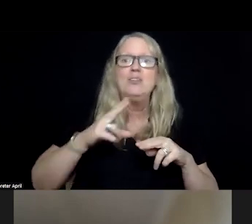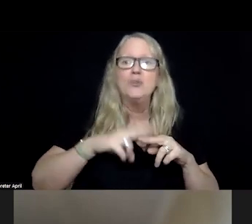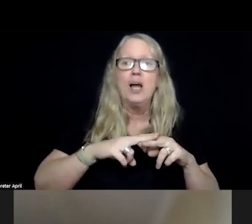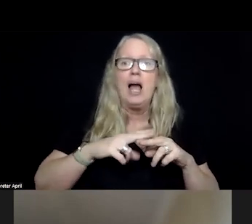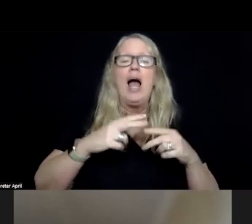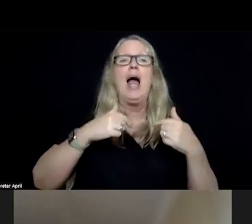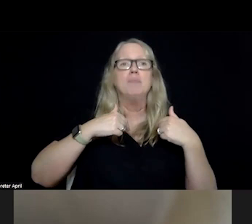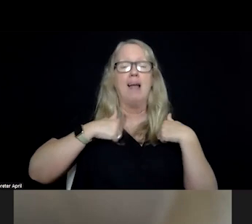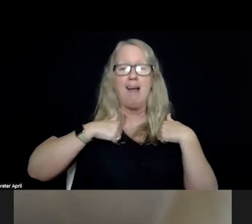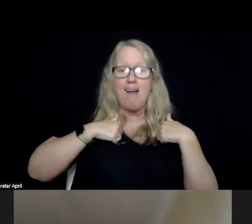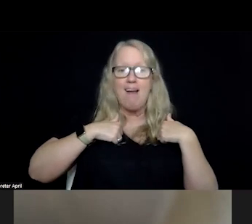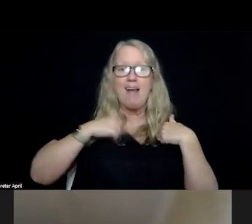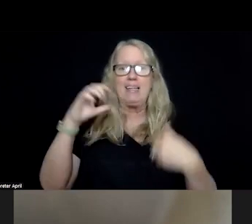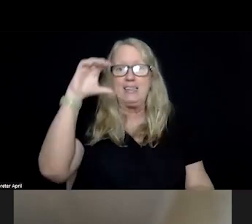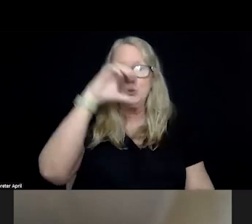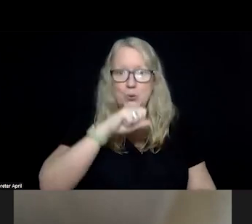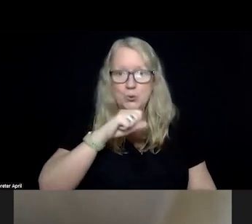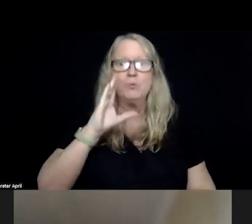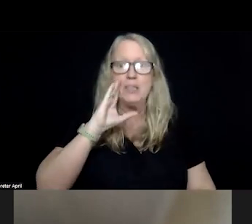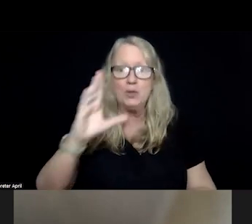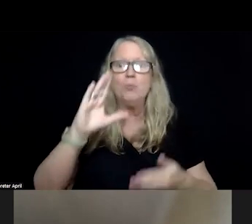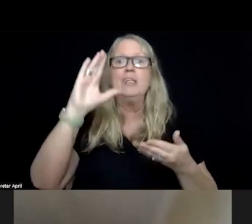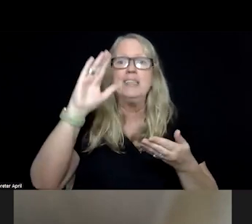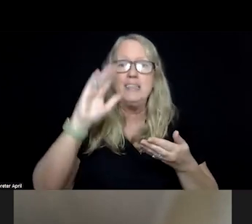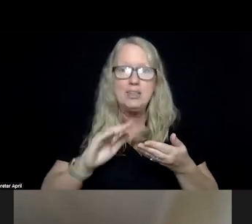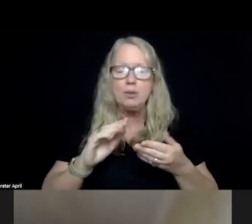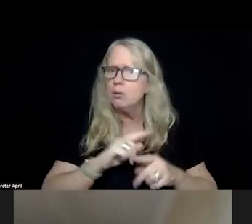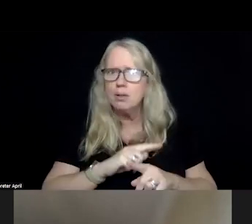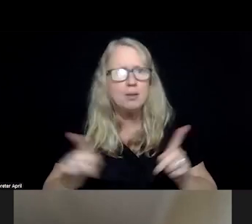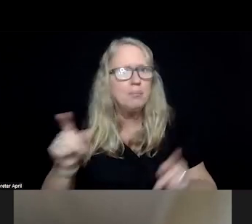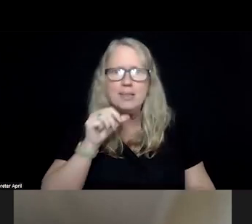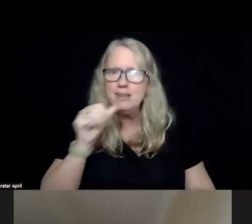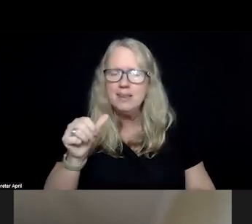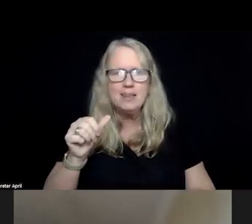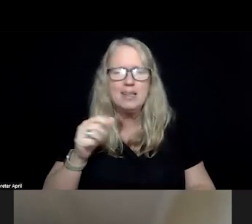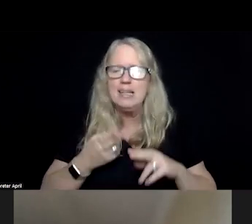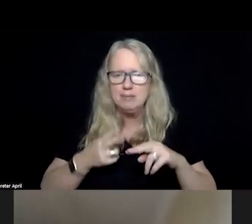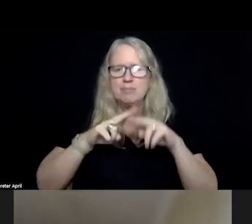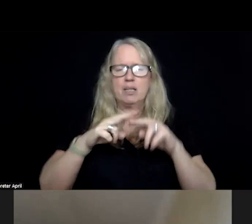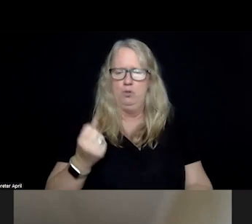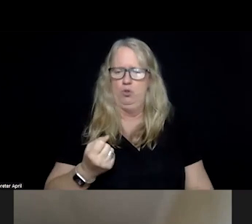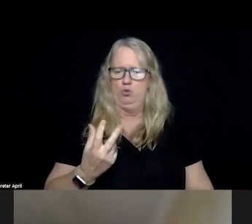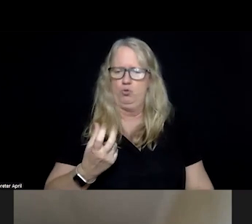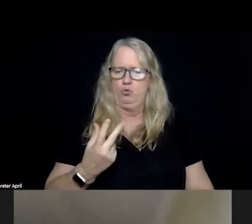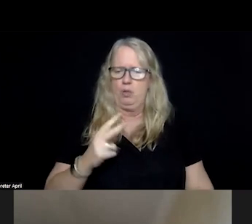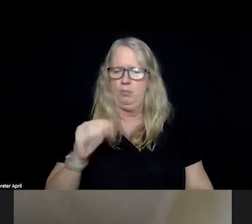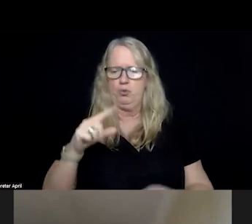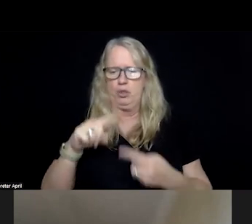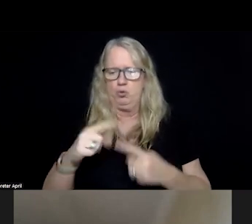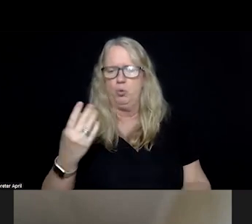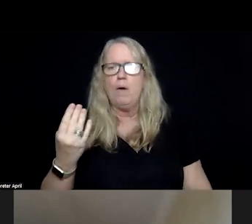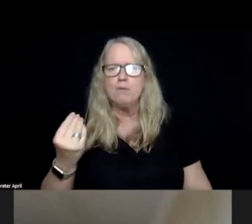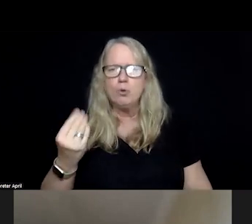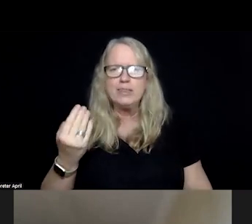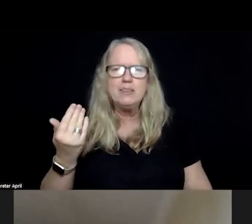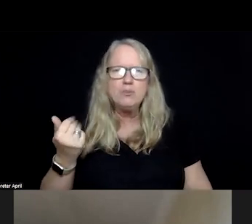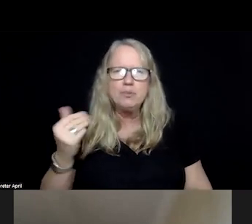ASSUMED IT DECREASED, BUT IT DID NOT. IT WENT FROM 14 TO 15%.